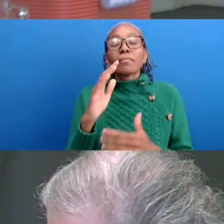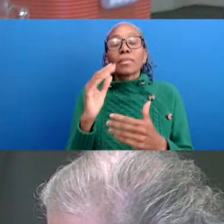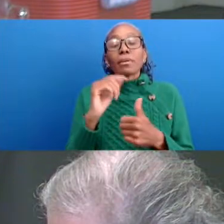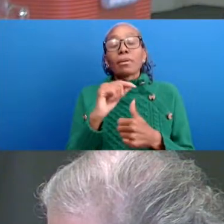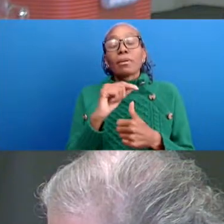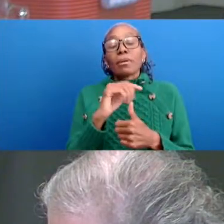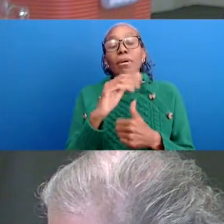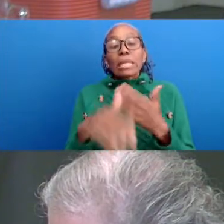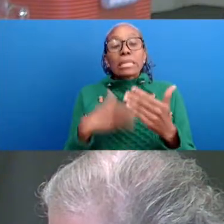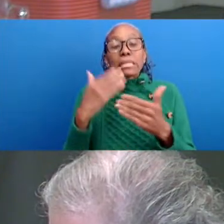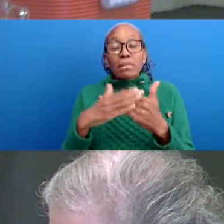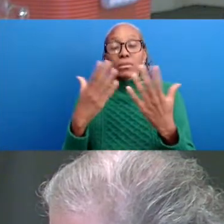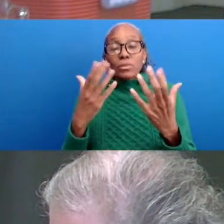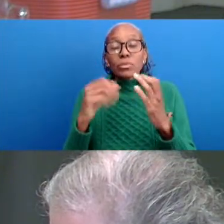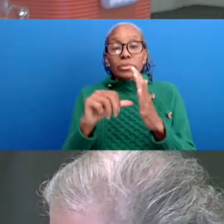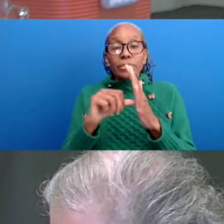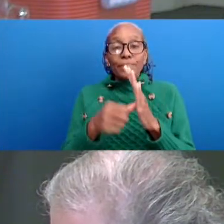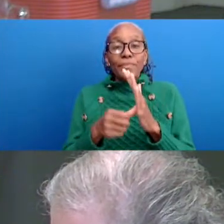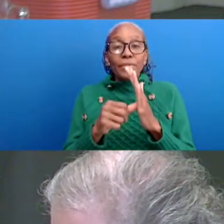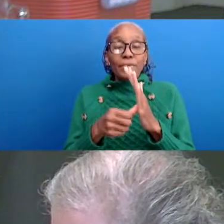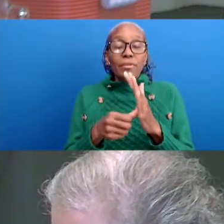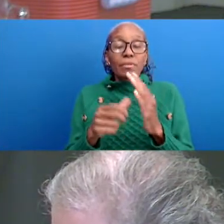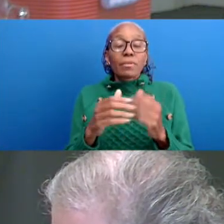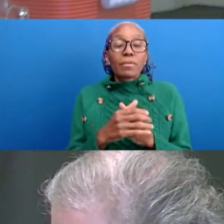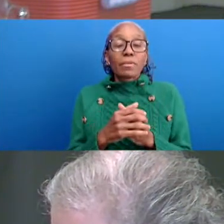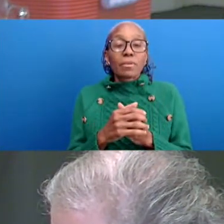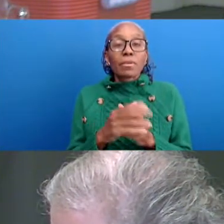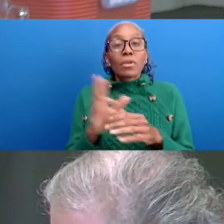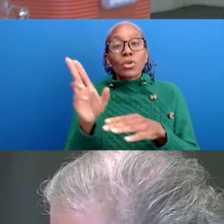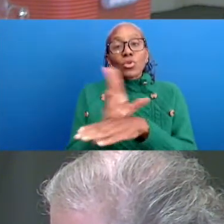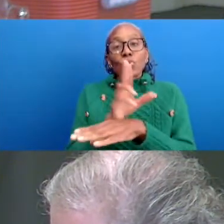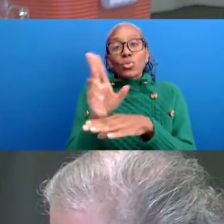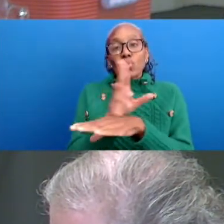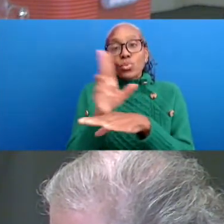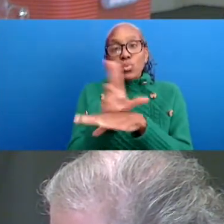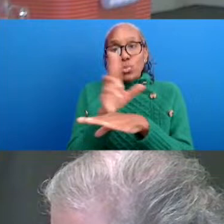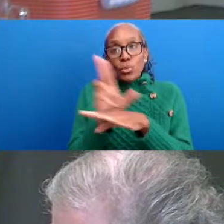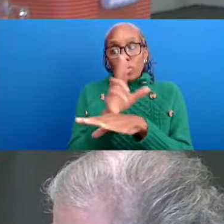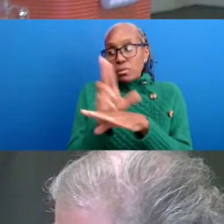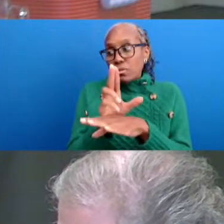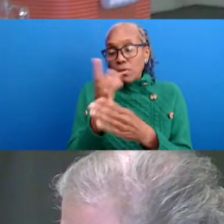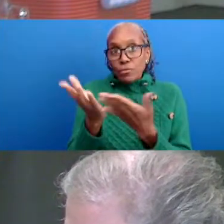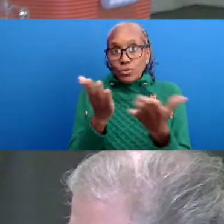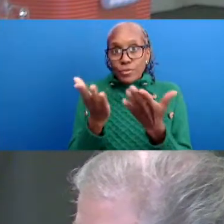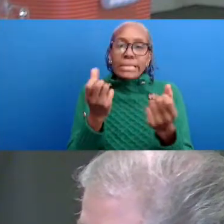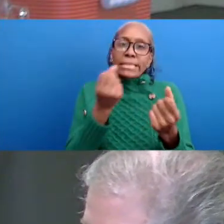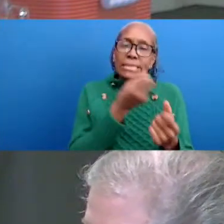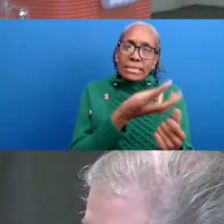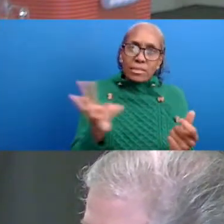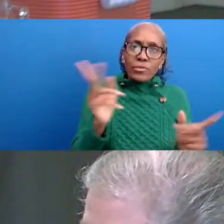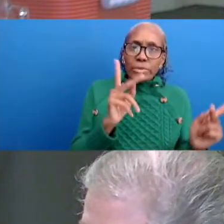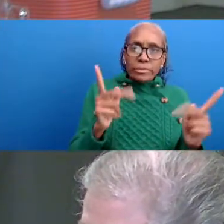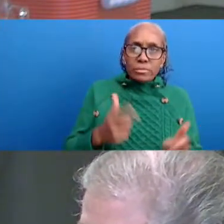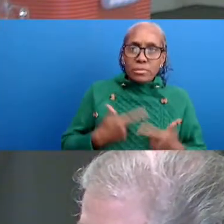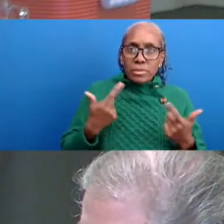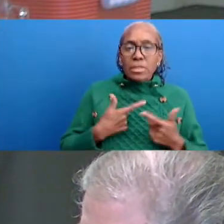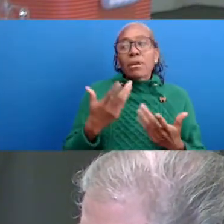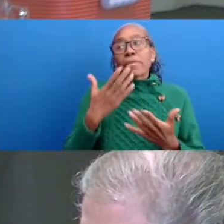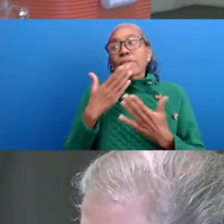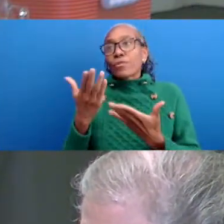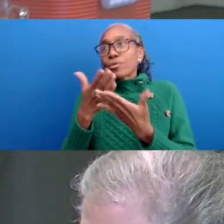THE OTHER PIECE I WANT TO TRY